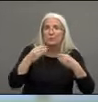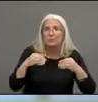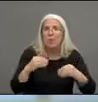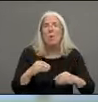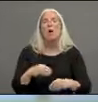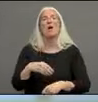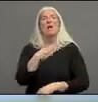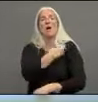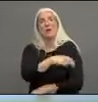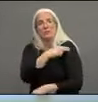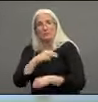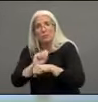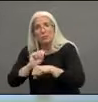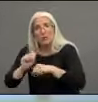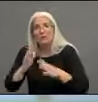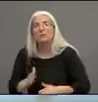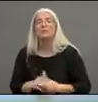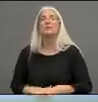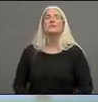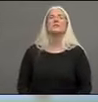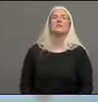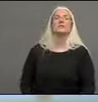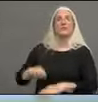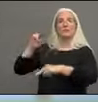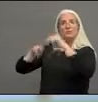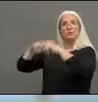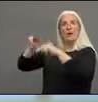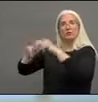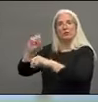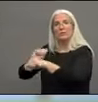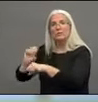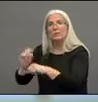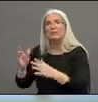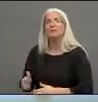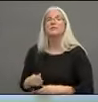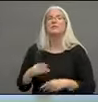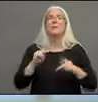workers, now retail workers. We want them to be tested once a month as well as